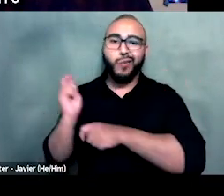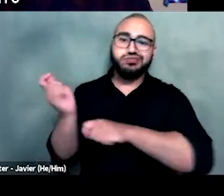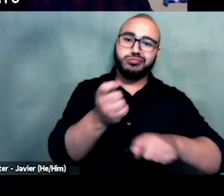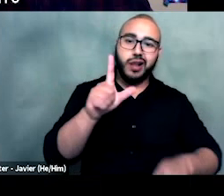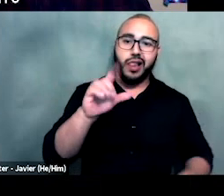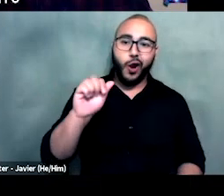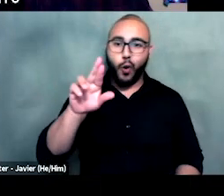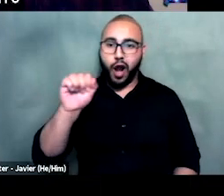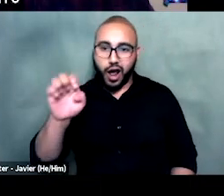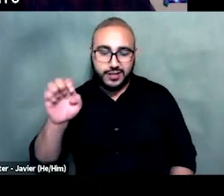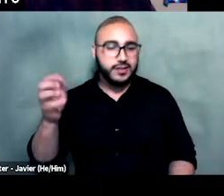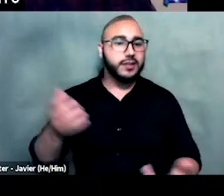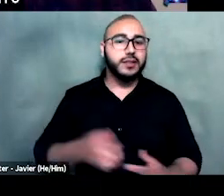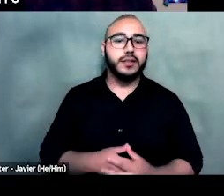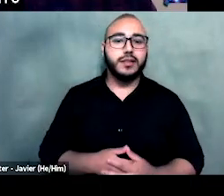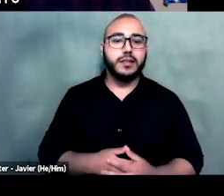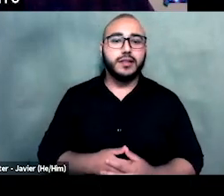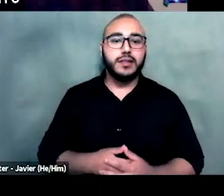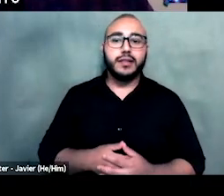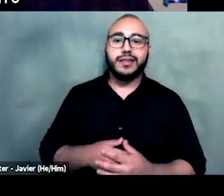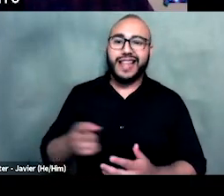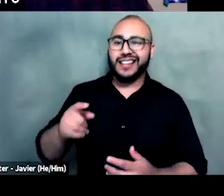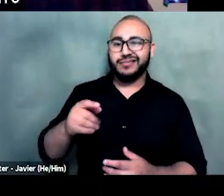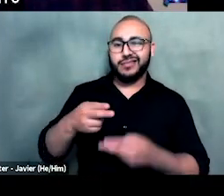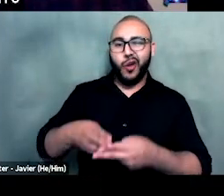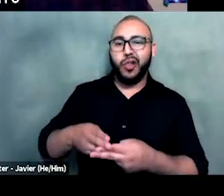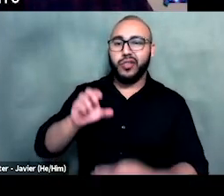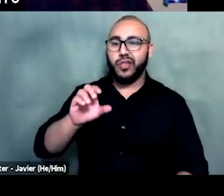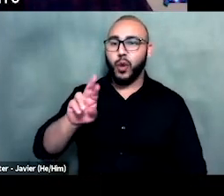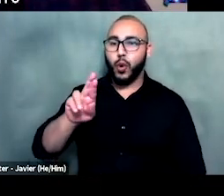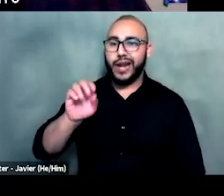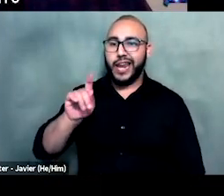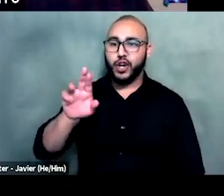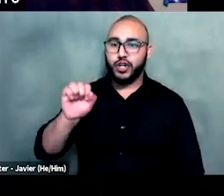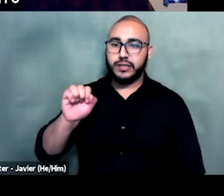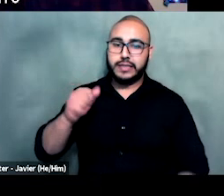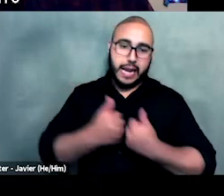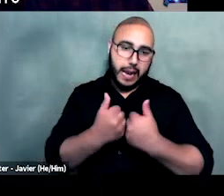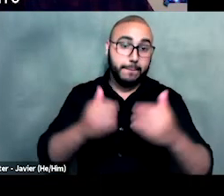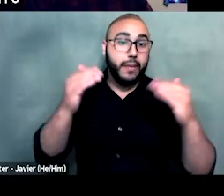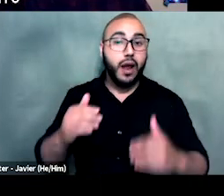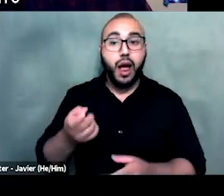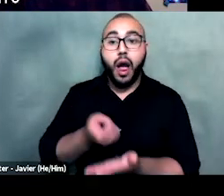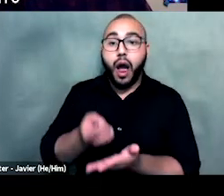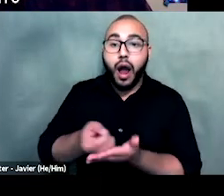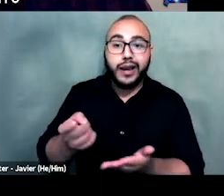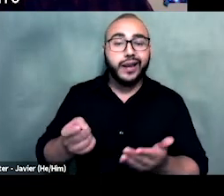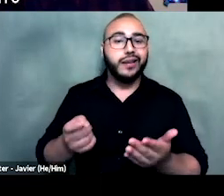lacrosse, referred to as the Creators Game. Hockey, American style football. I'd even say